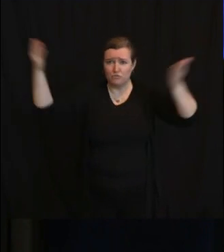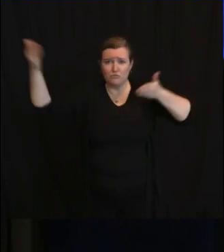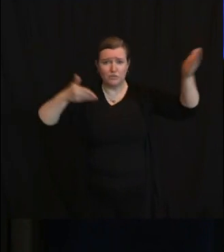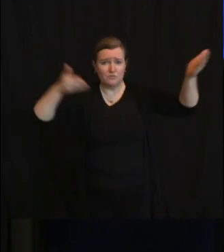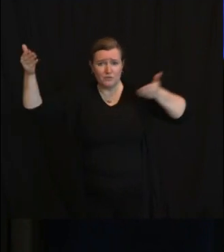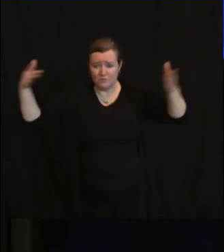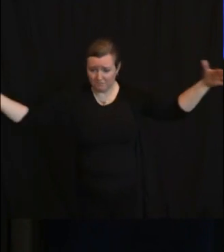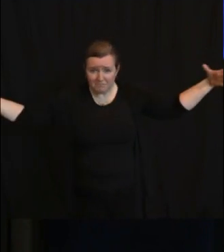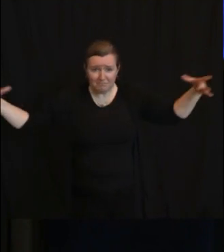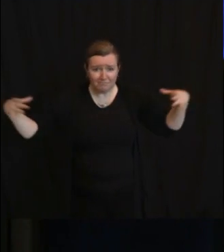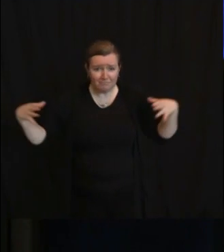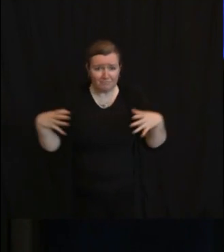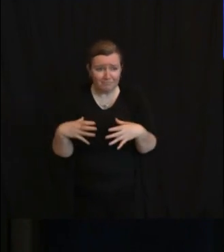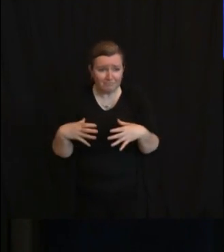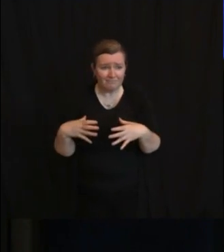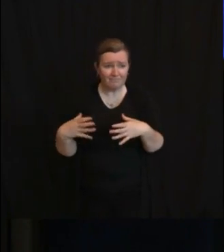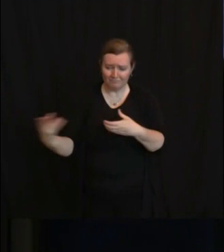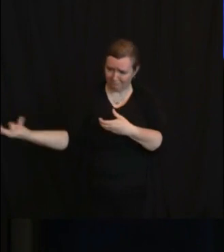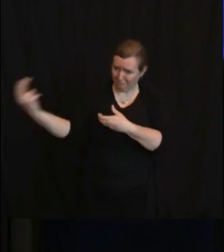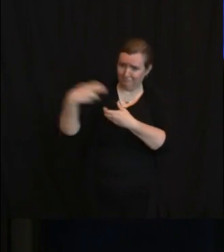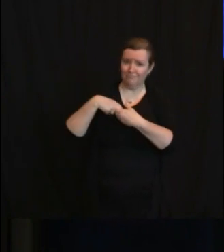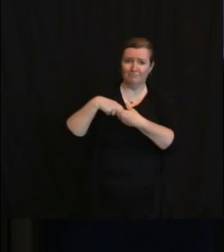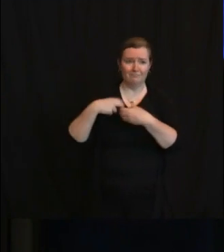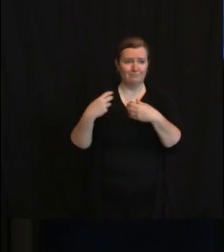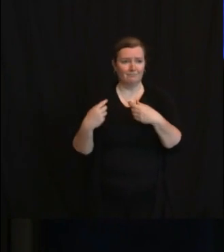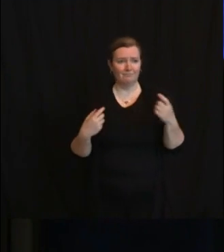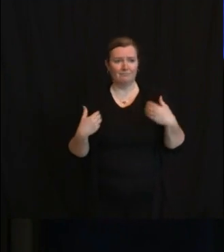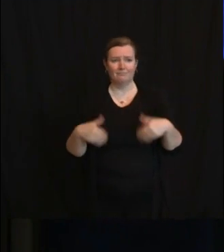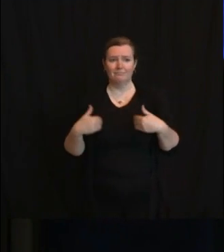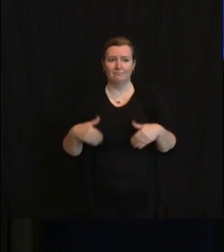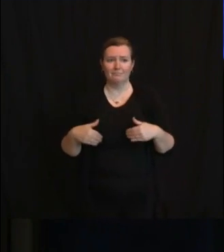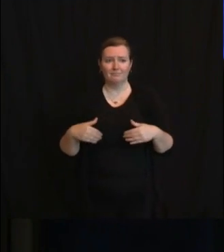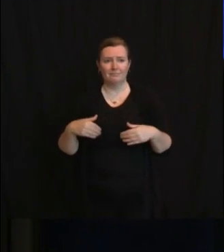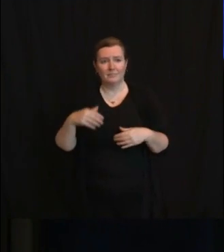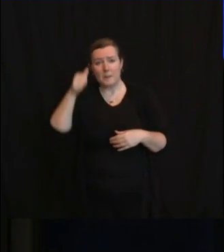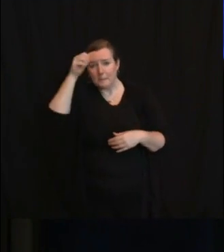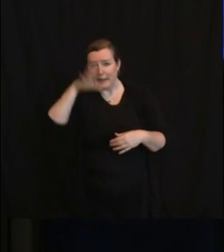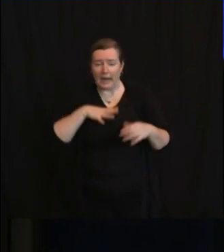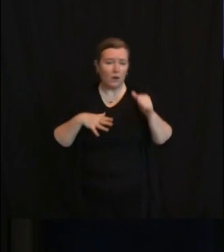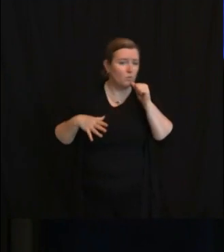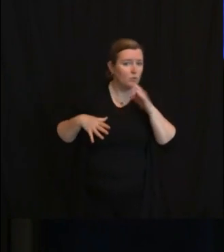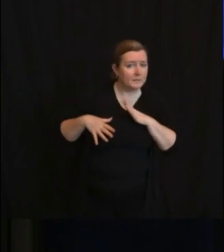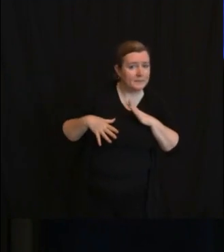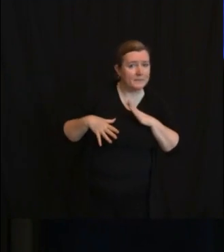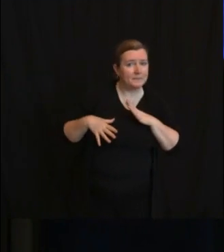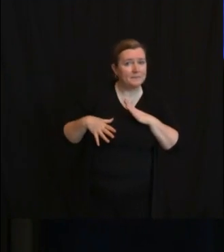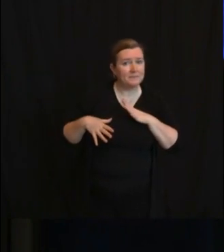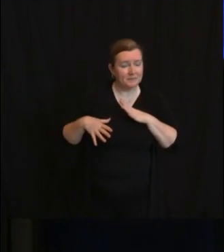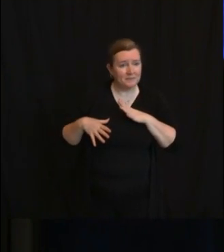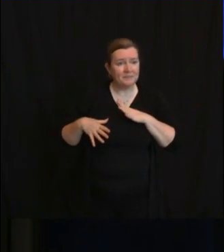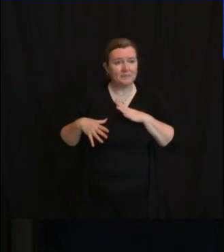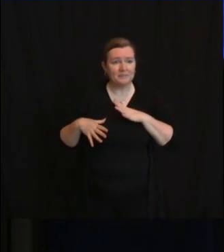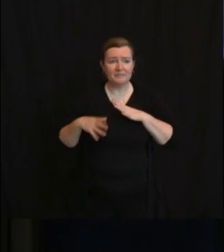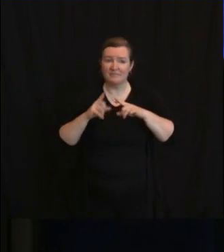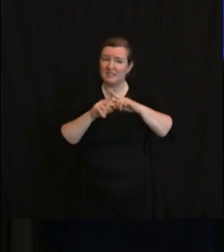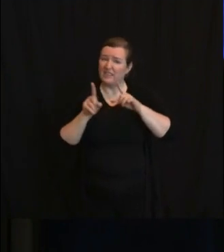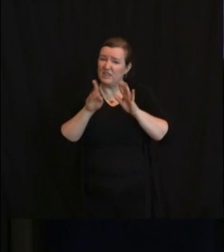FROM ALL PARTS OF THE STATE AND FROM VARIOUS INDUSTRIES. HE IS TRULY BRINGING ALL NEW JERSEY VOICES TO THE TABLE AS